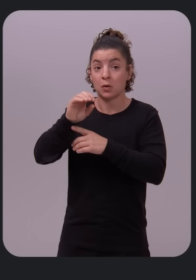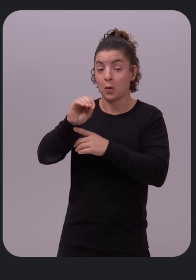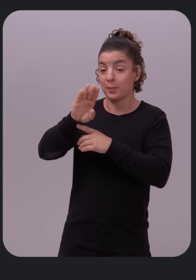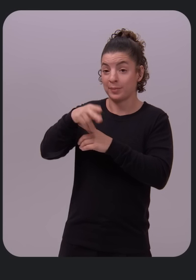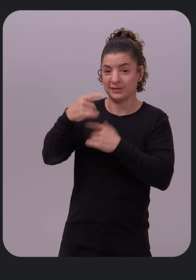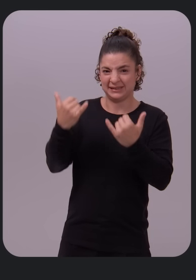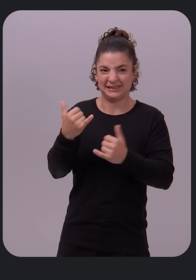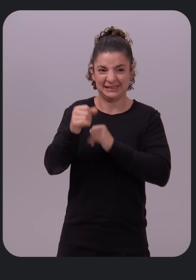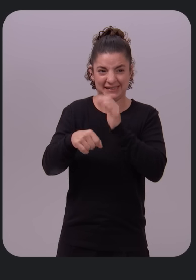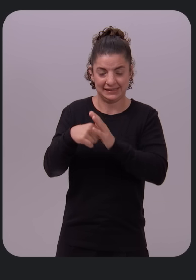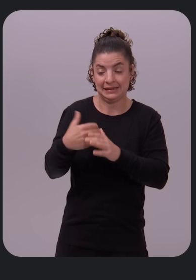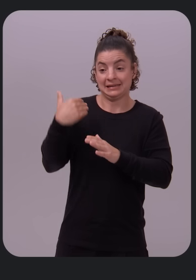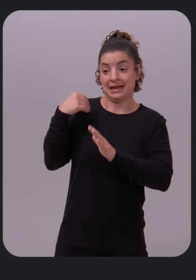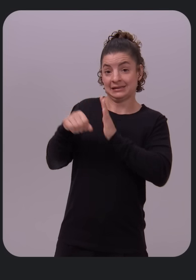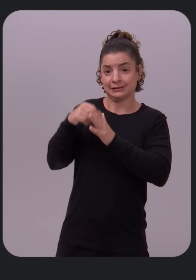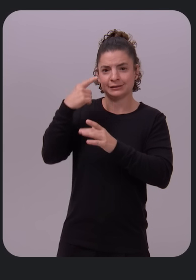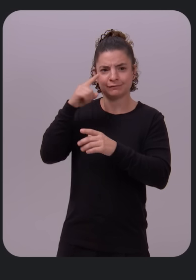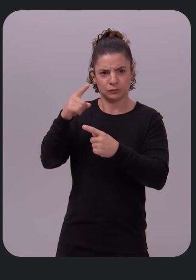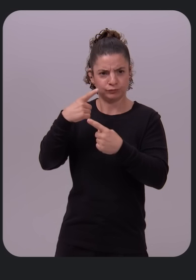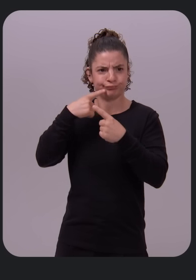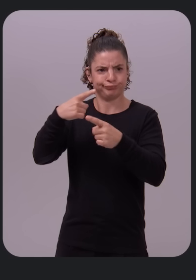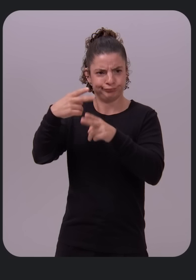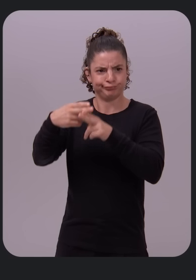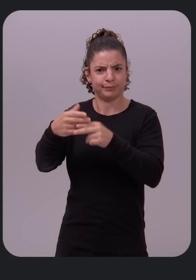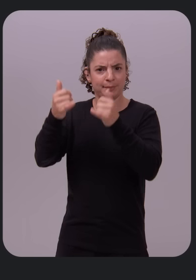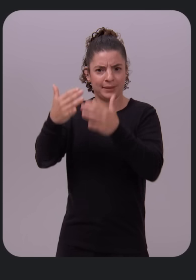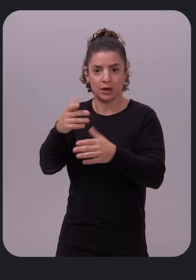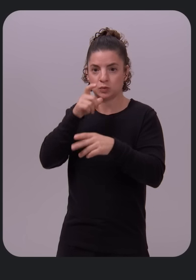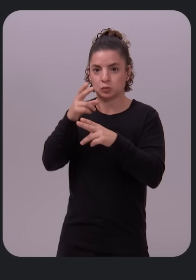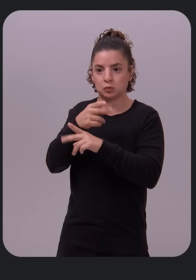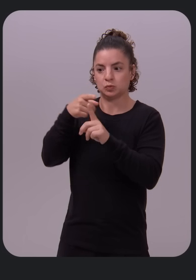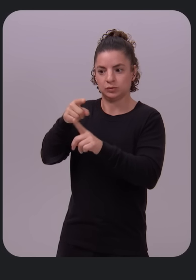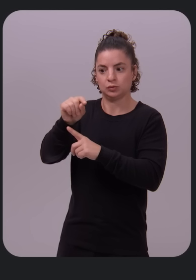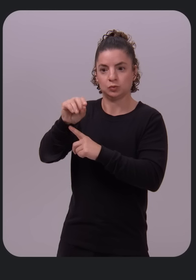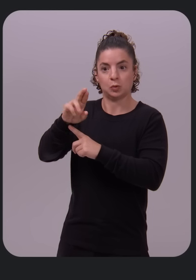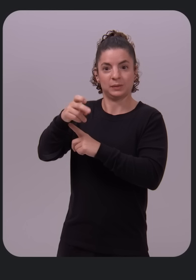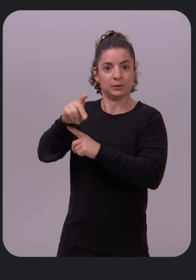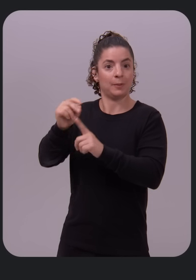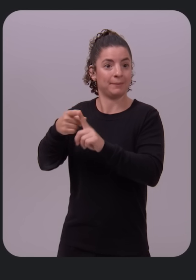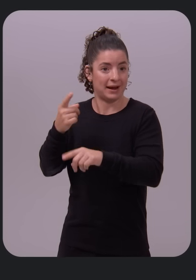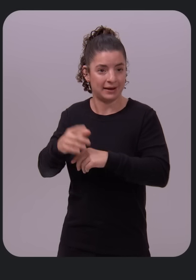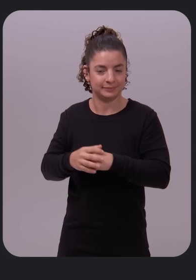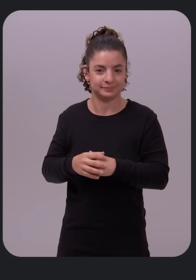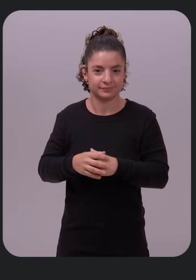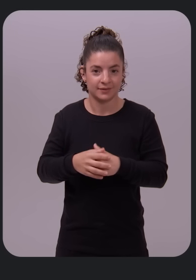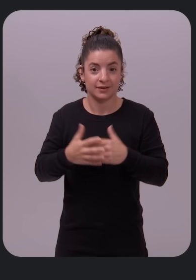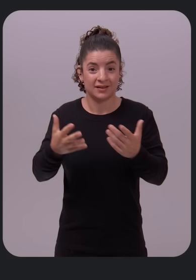for this season and last, for notable players who currently use a torpedo bat." Think about it.